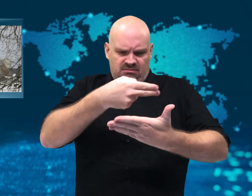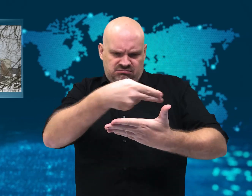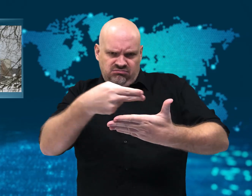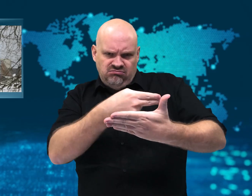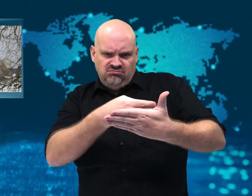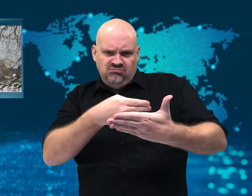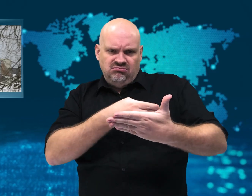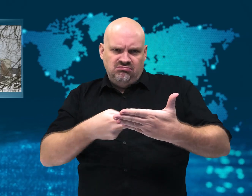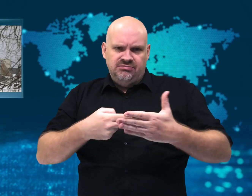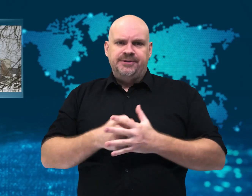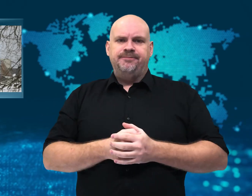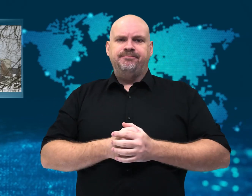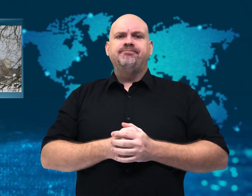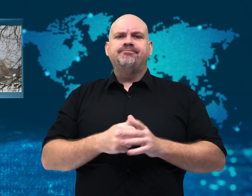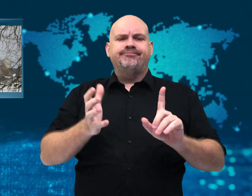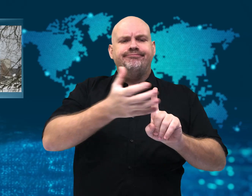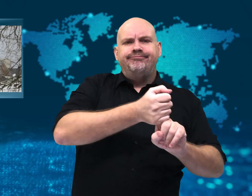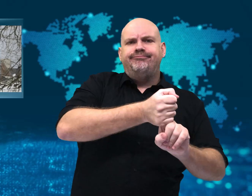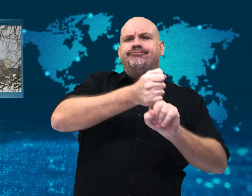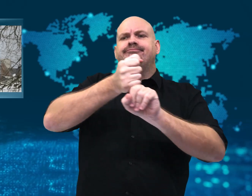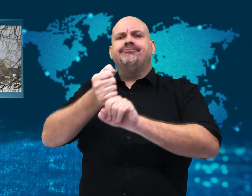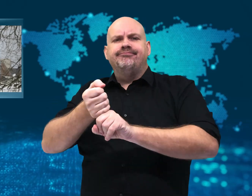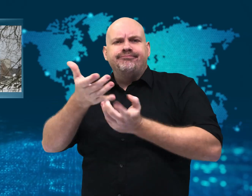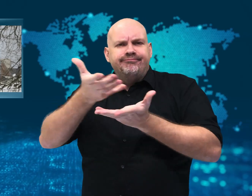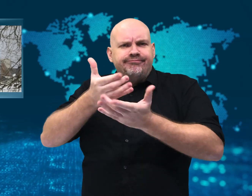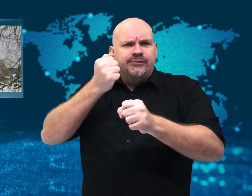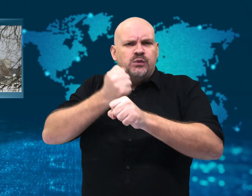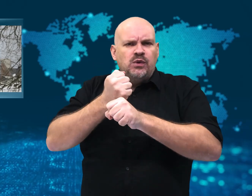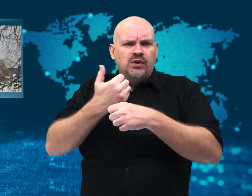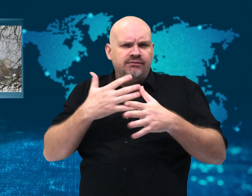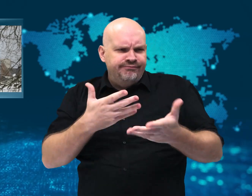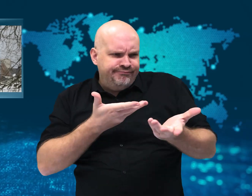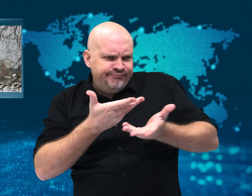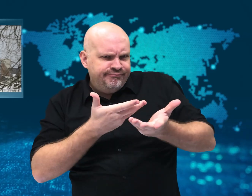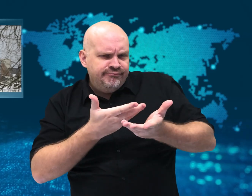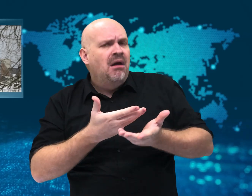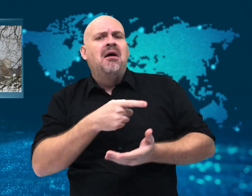He claimed he was designing a video game,